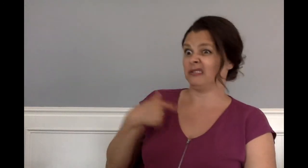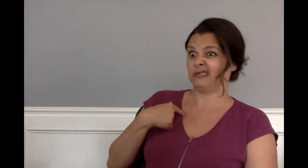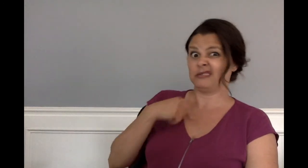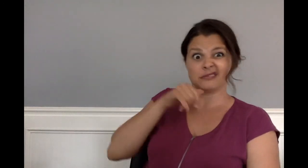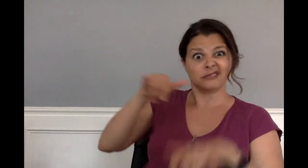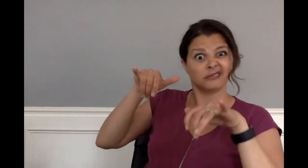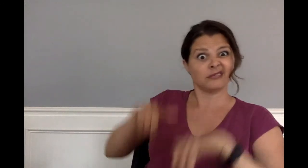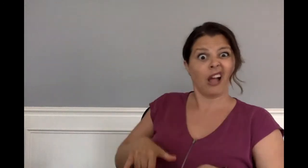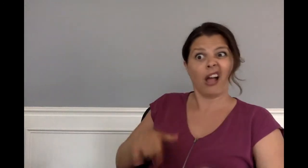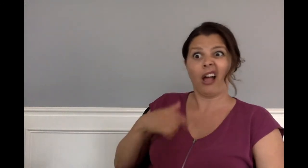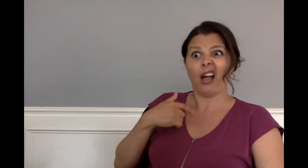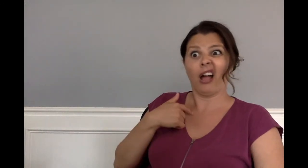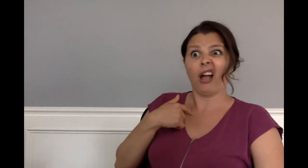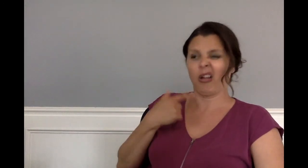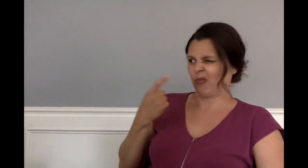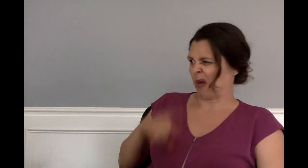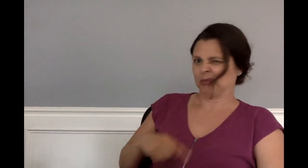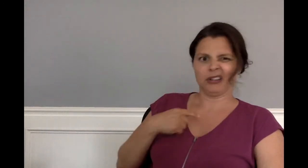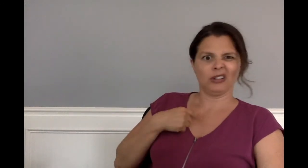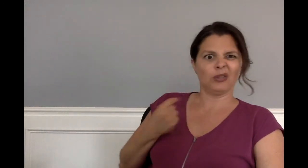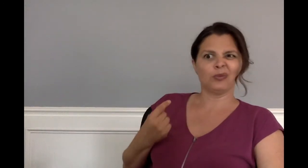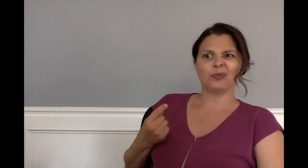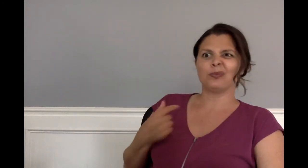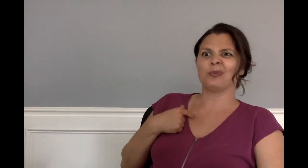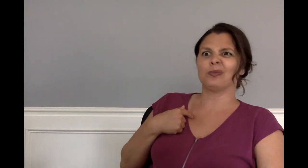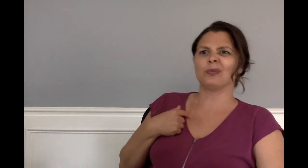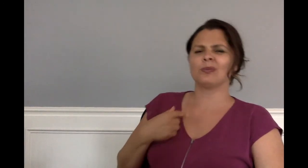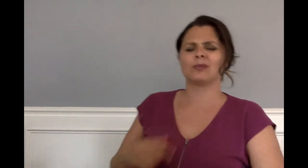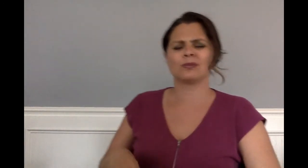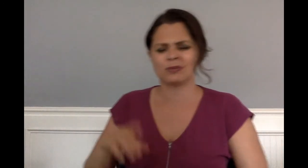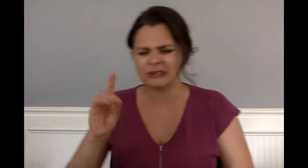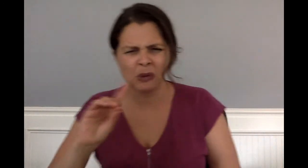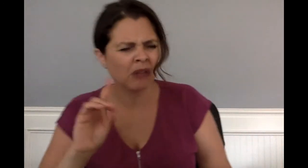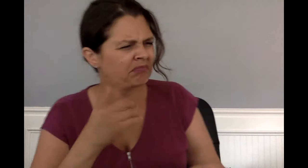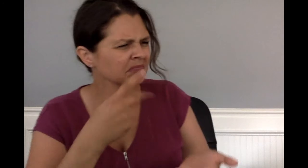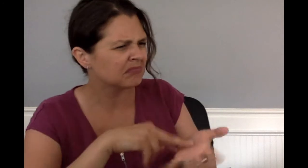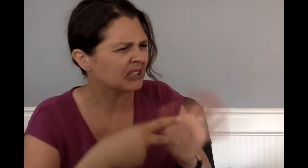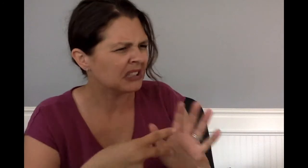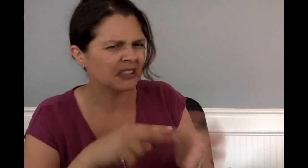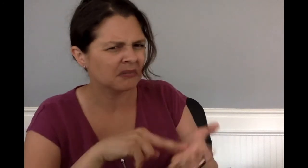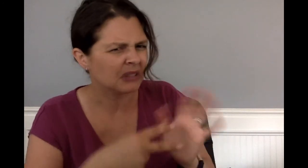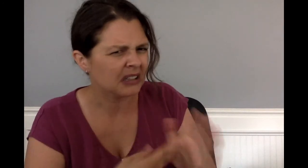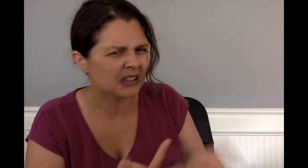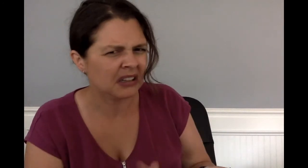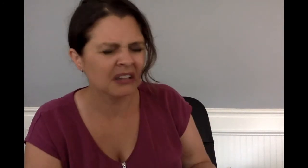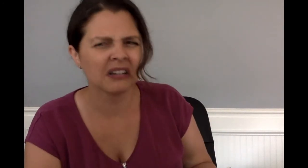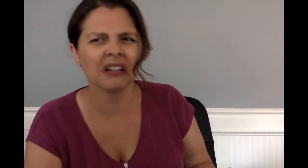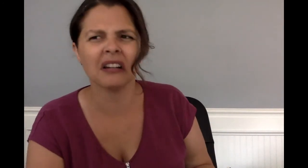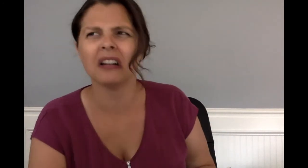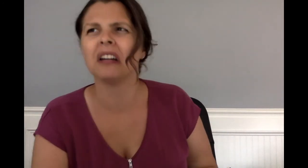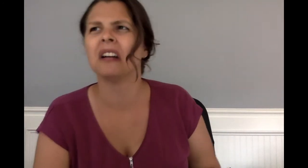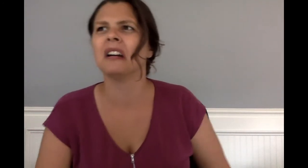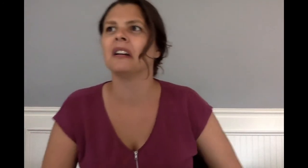“But am I going to stay?” Charlie asked. Desdemona looked up. “What’s that?”